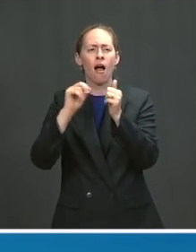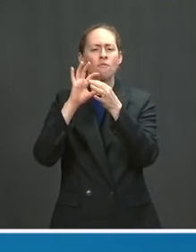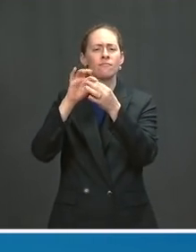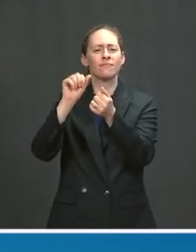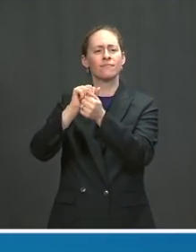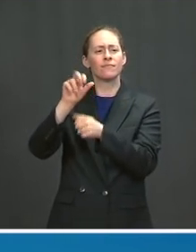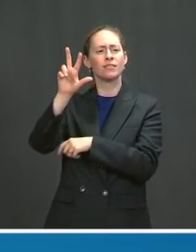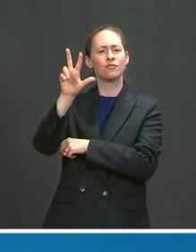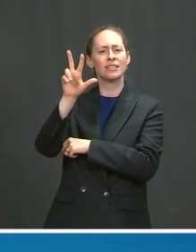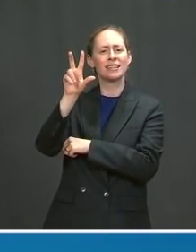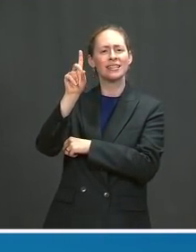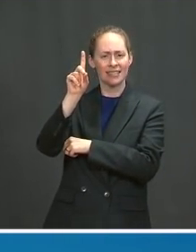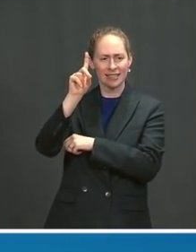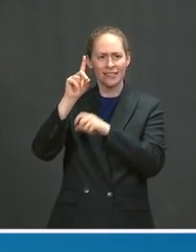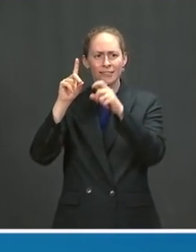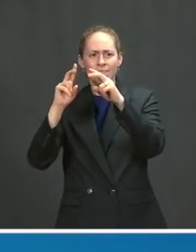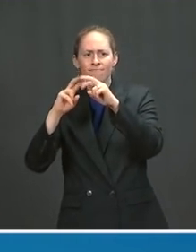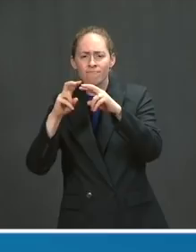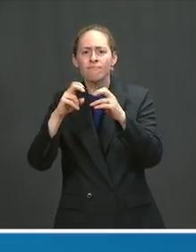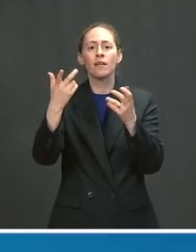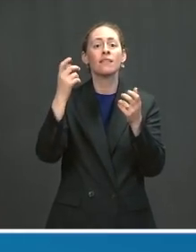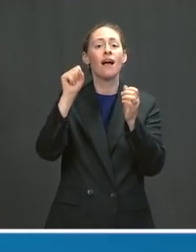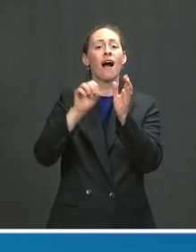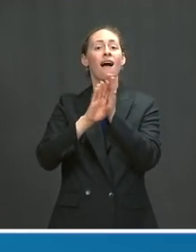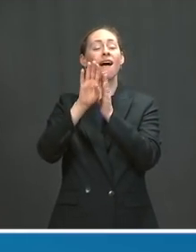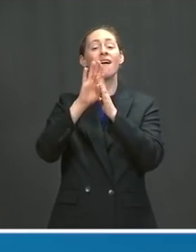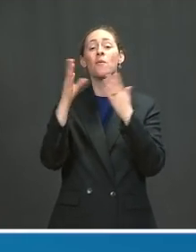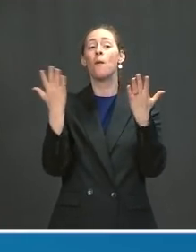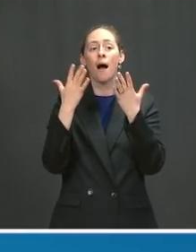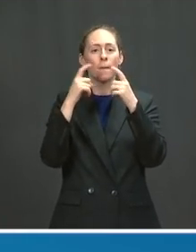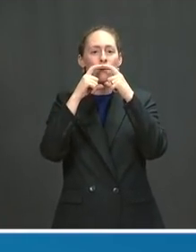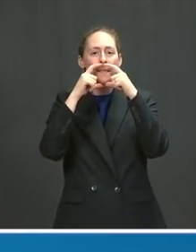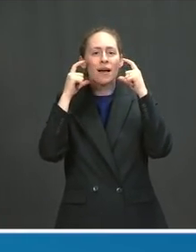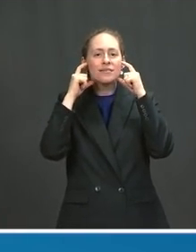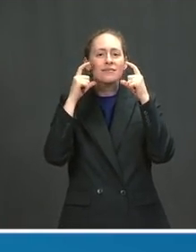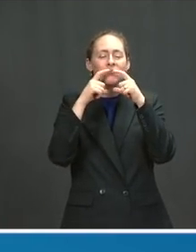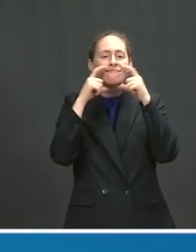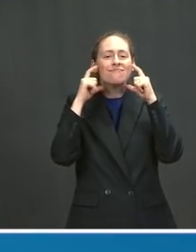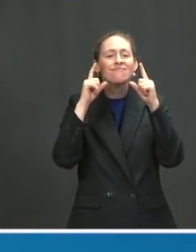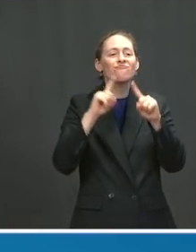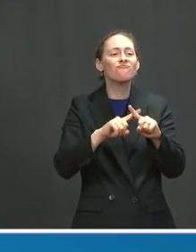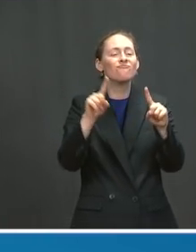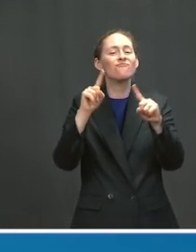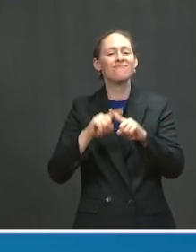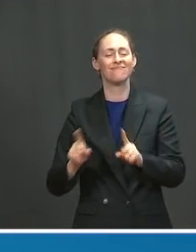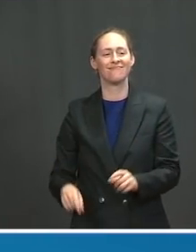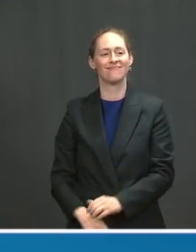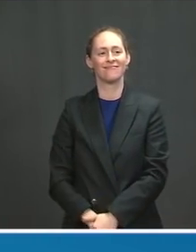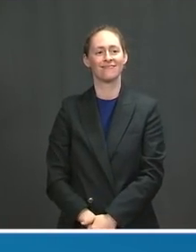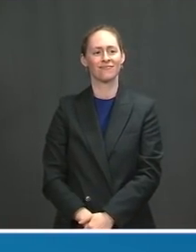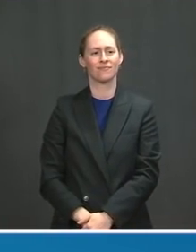Naval labs monitored the spread of the disease. And the Marine Corps and the Navy